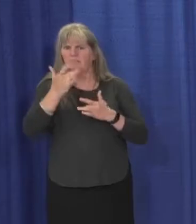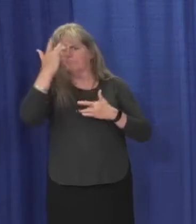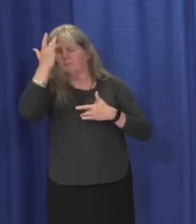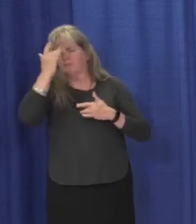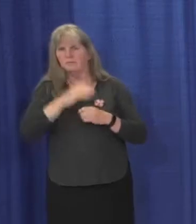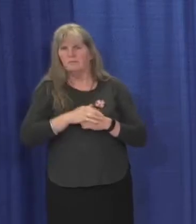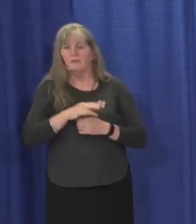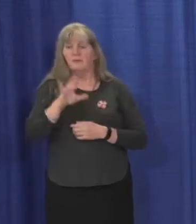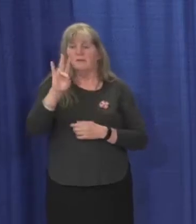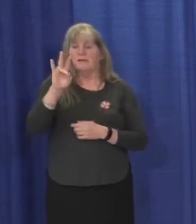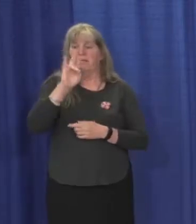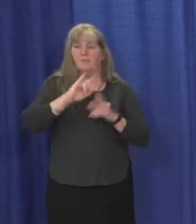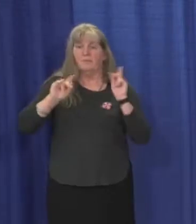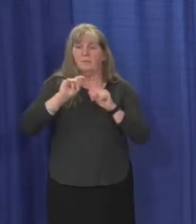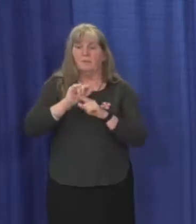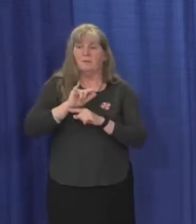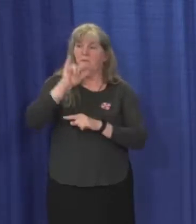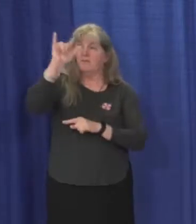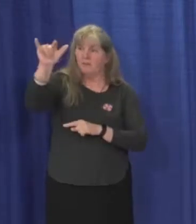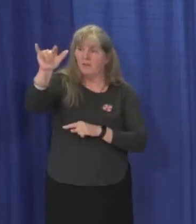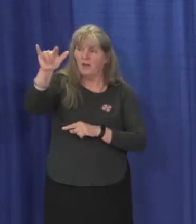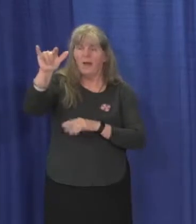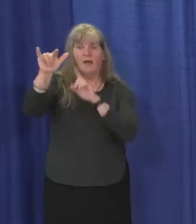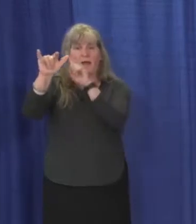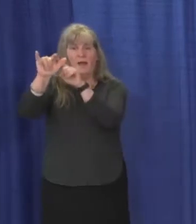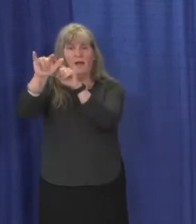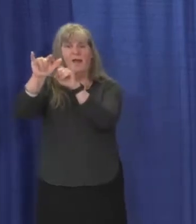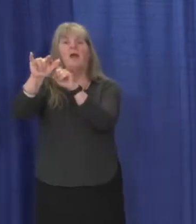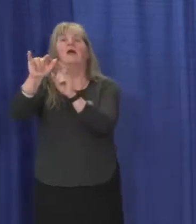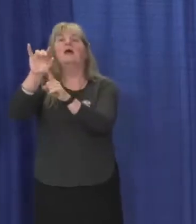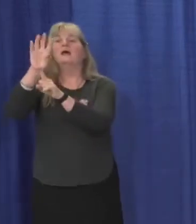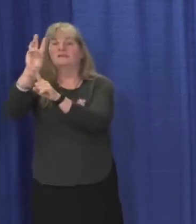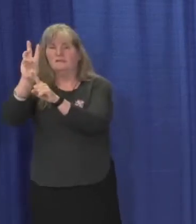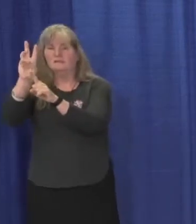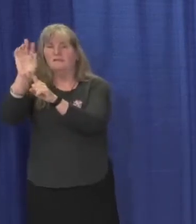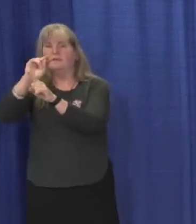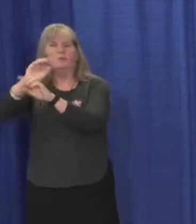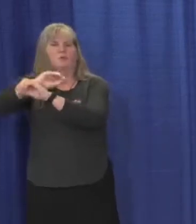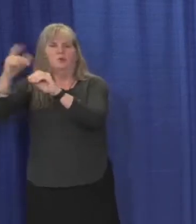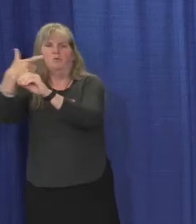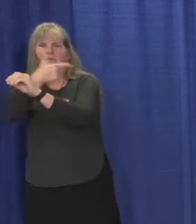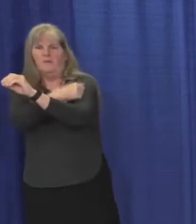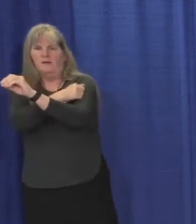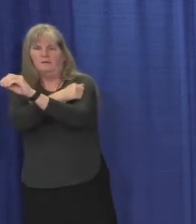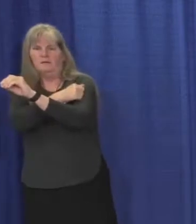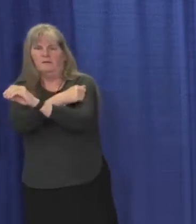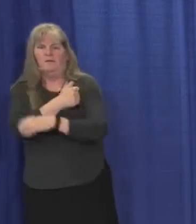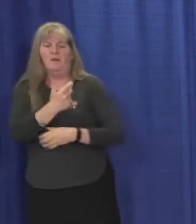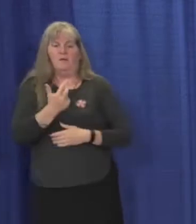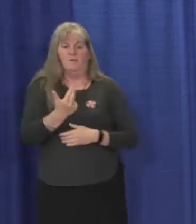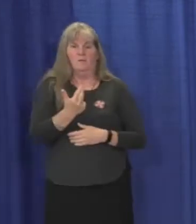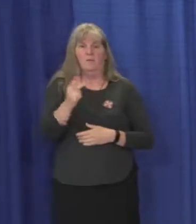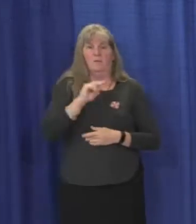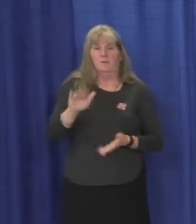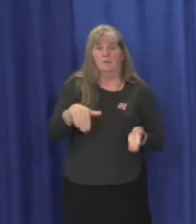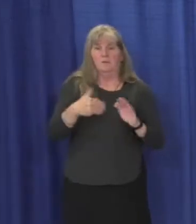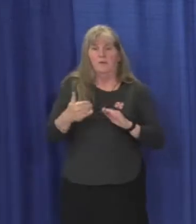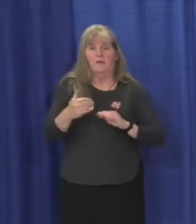outcomes. Of our seven people medevac doubt sticks were unvaccinated. Of the three death none were